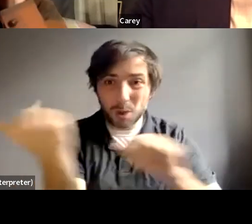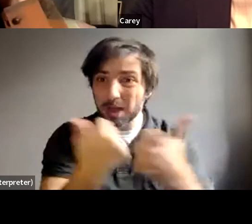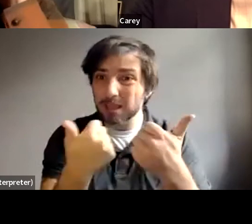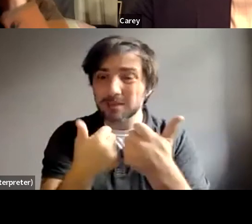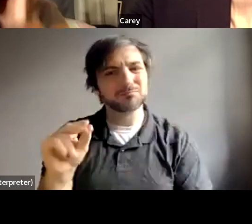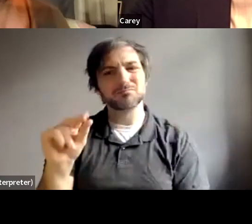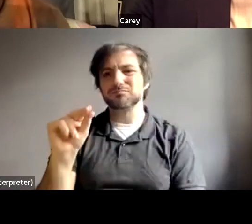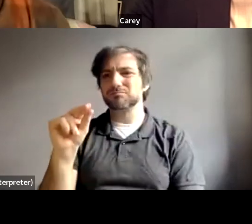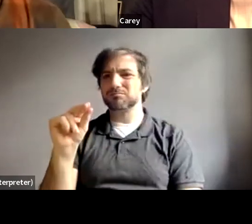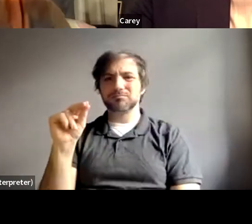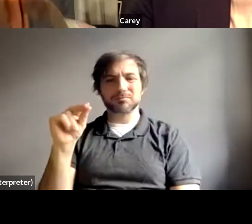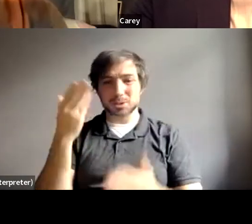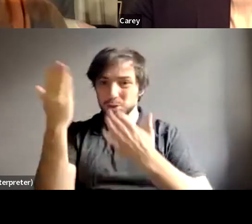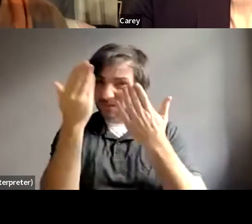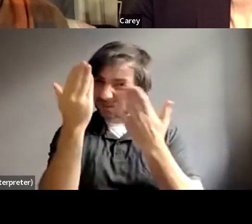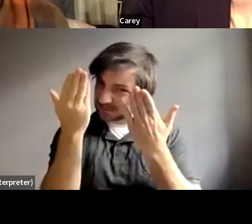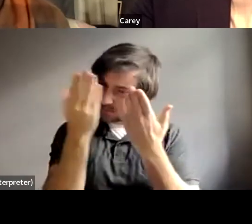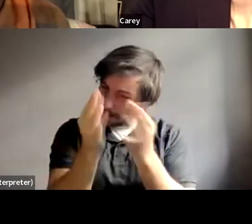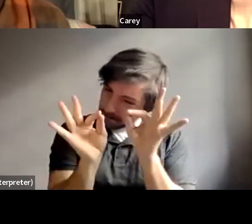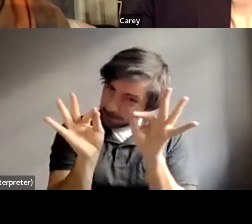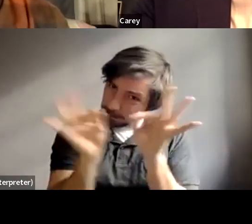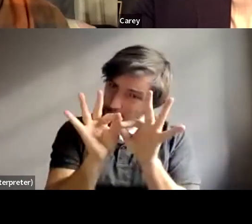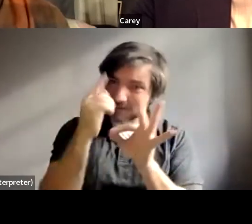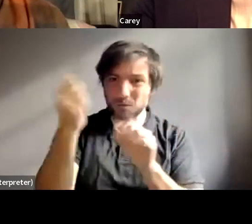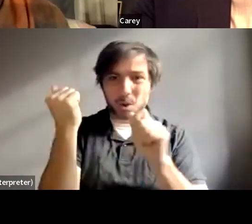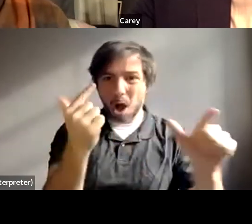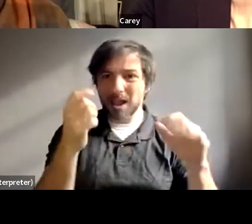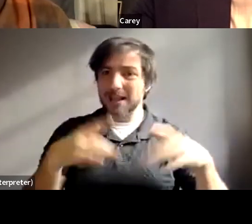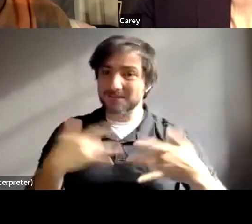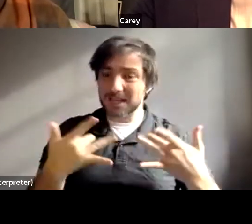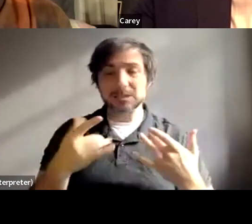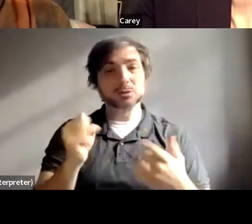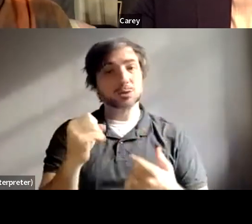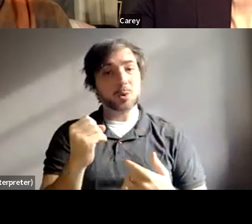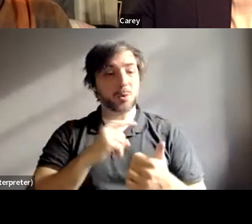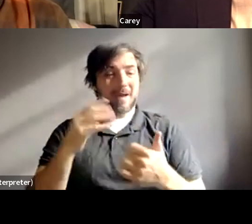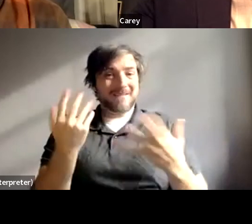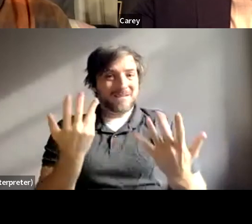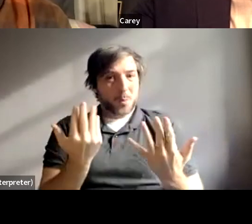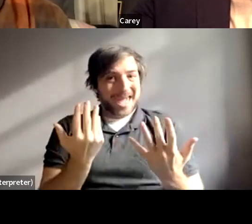so important for every event. Until we can do that for every event, I don't believe we can say we are full